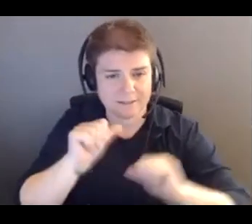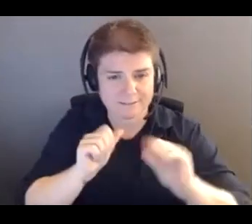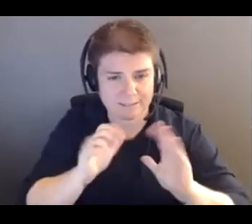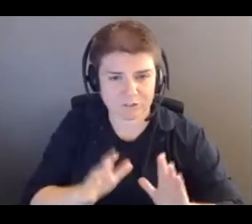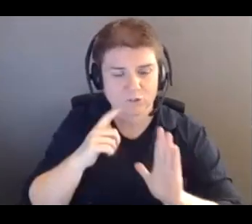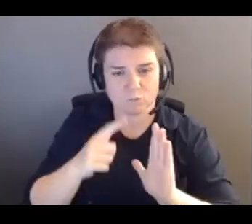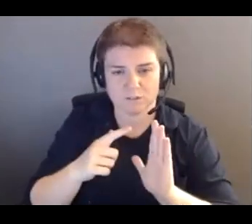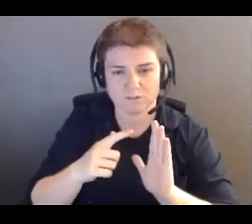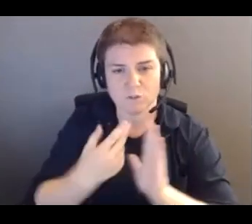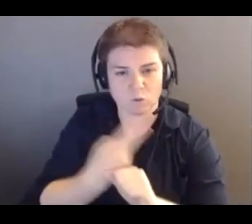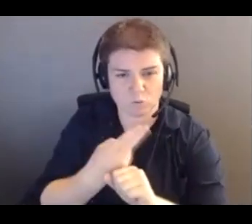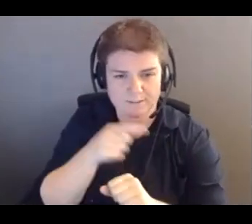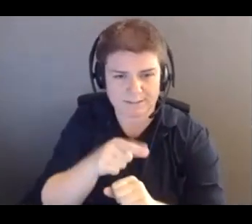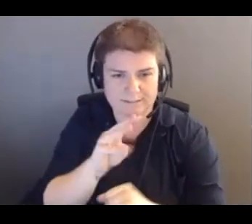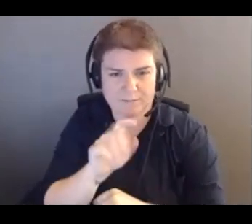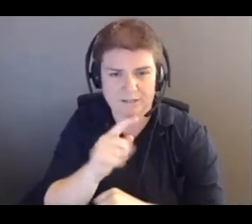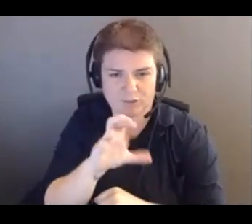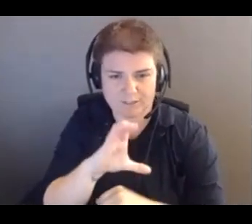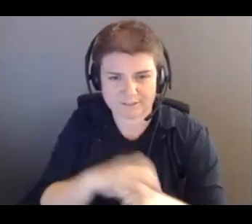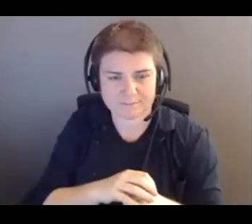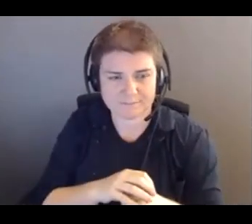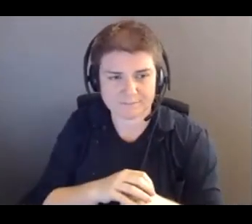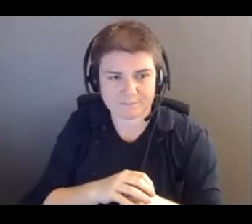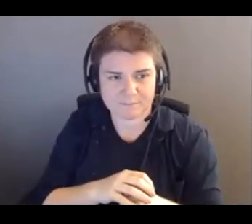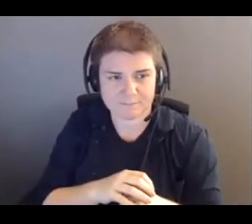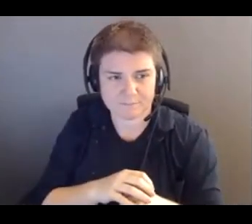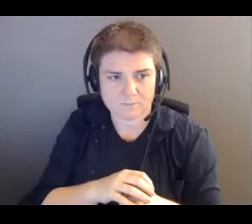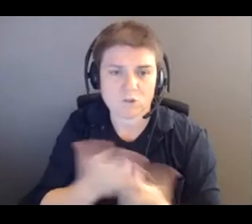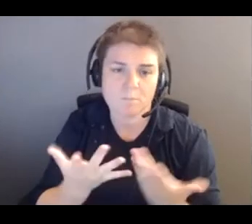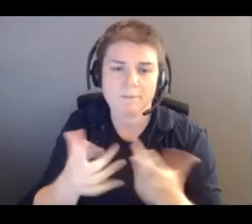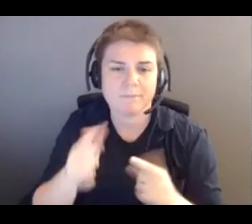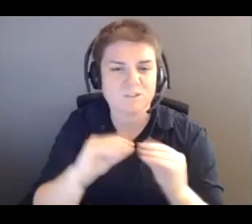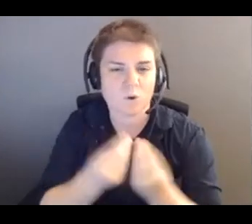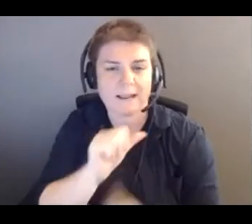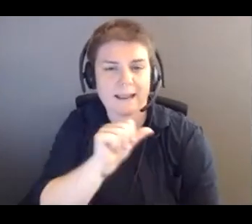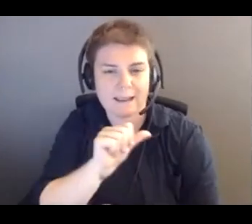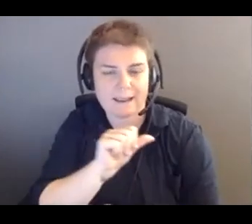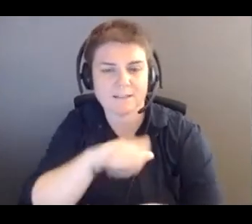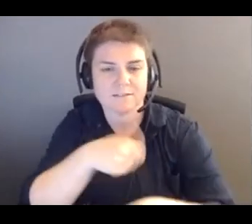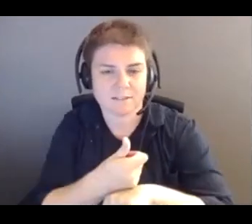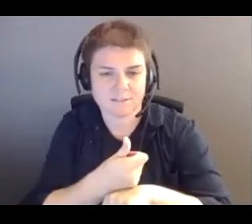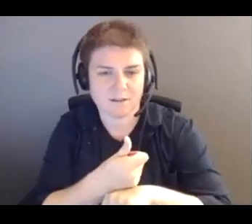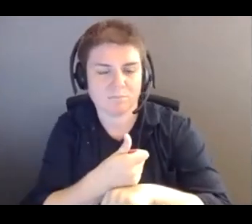matrix. Say Organization A creates work or programming that you don't personally enjoy,